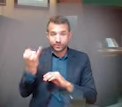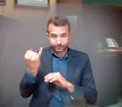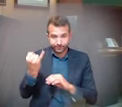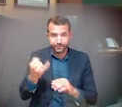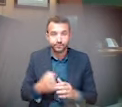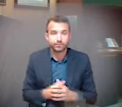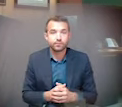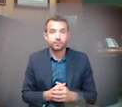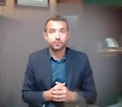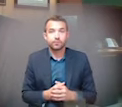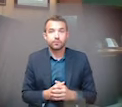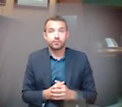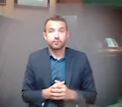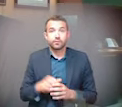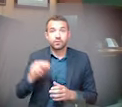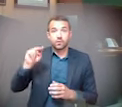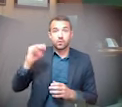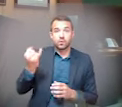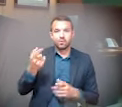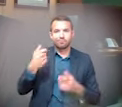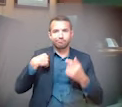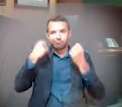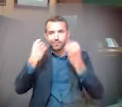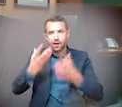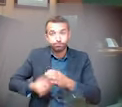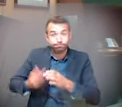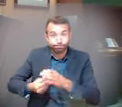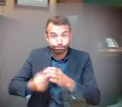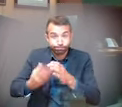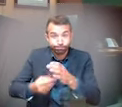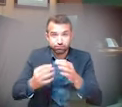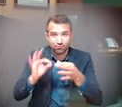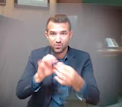a huge percentage of the deaths from COVID happened within nursing facilities.